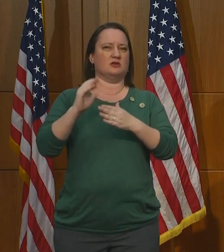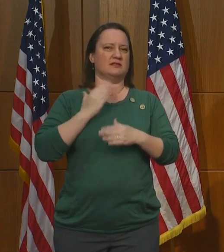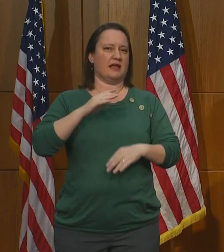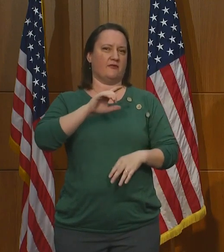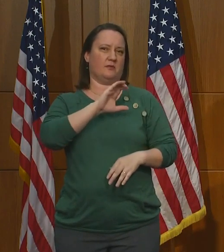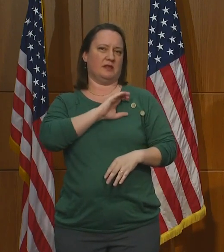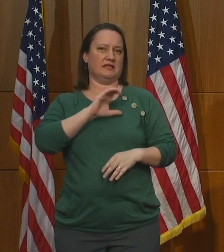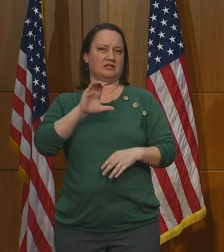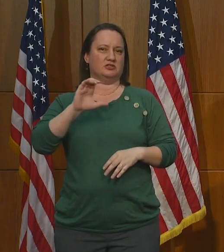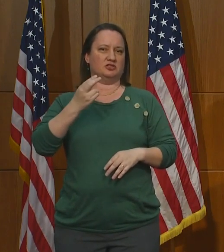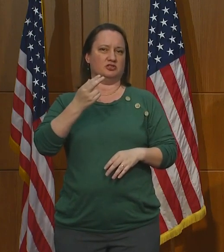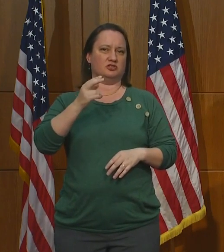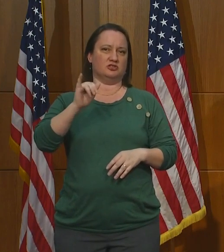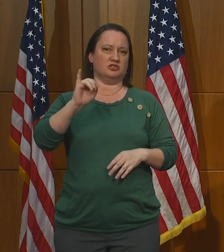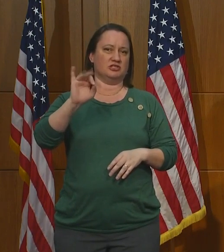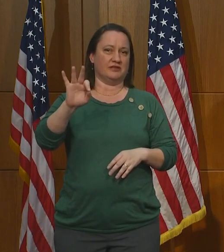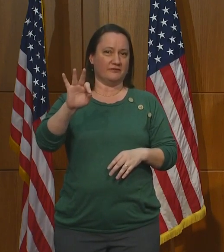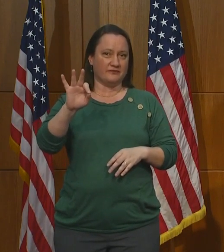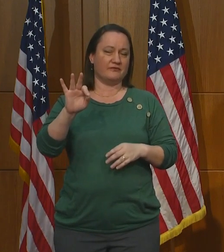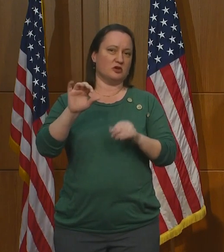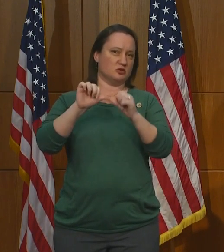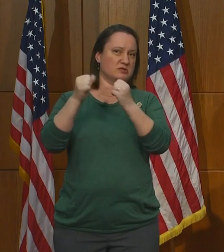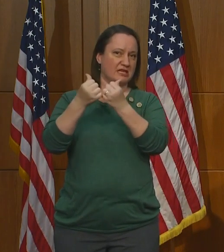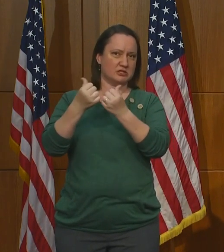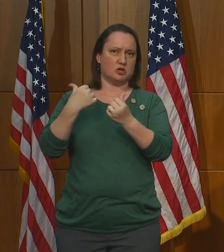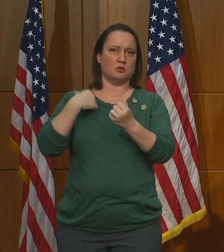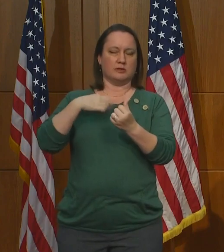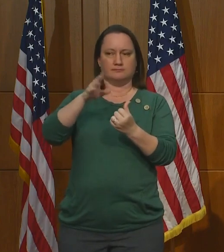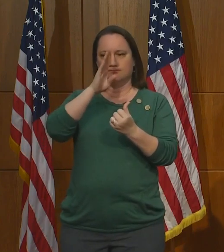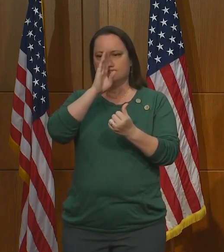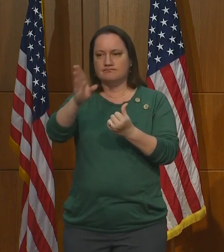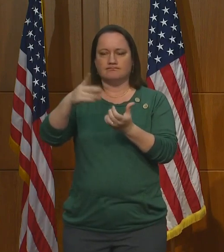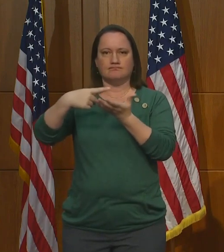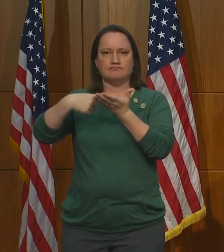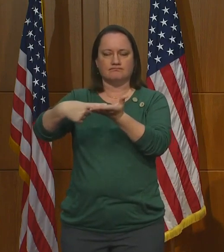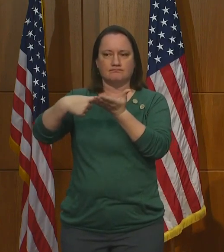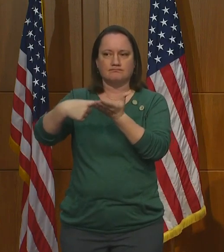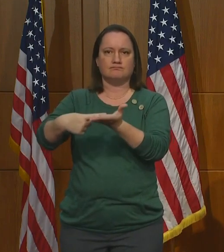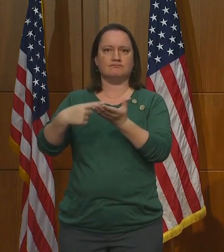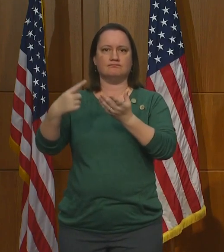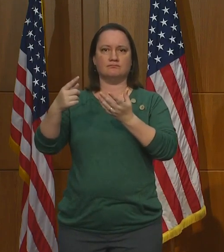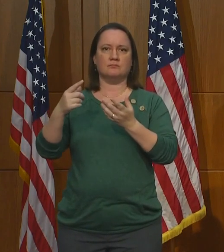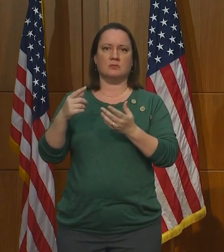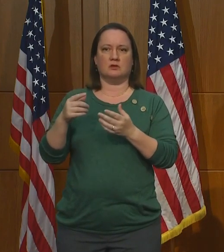WITH LEADERS OF OUR POLICE CHIEFS. J. WE VERY FRANK.